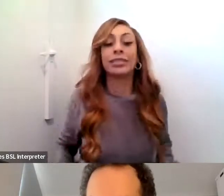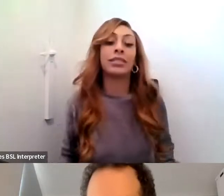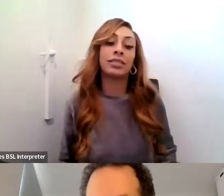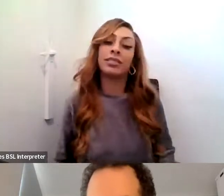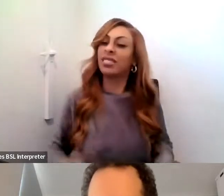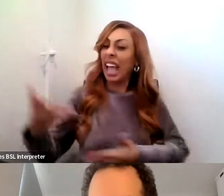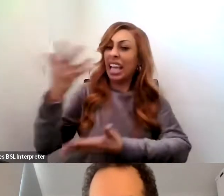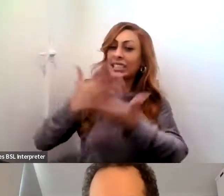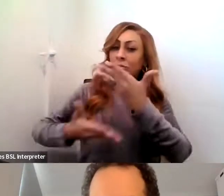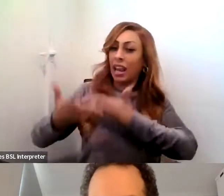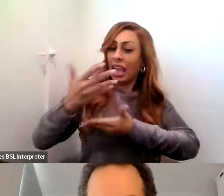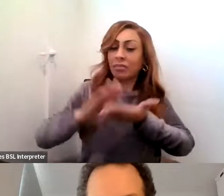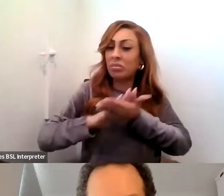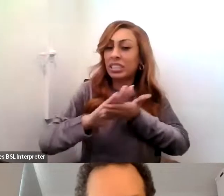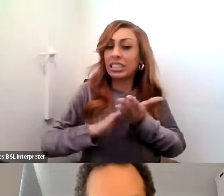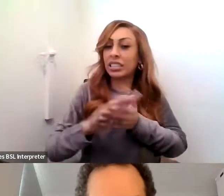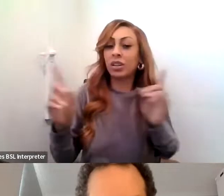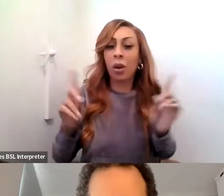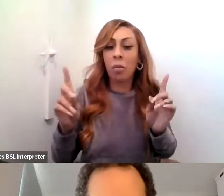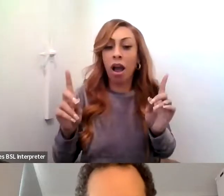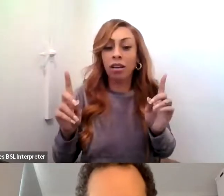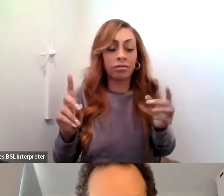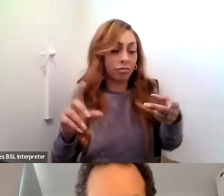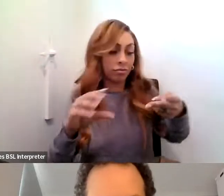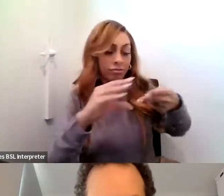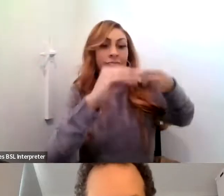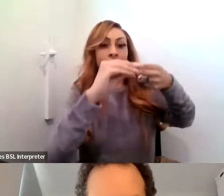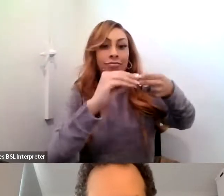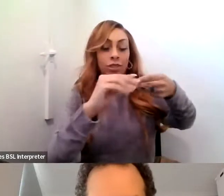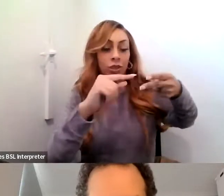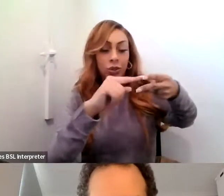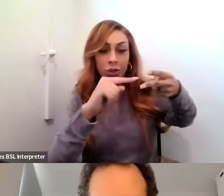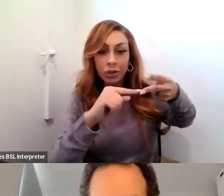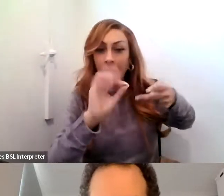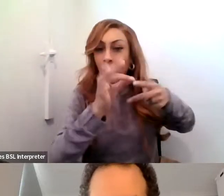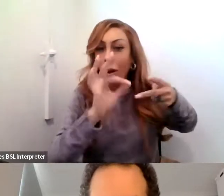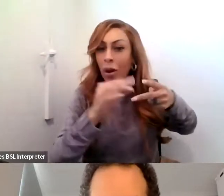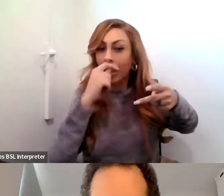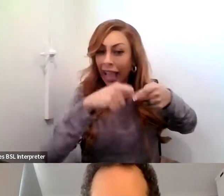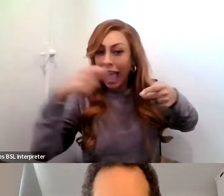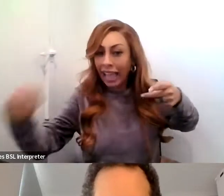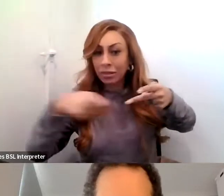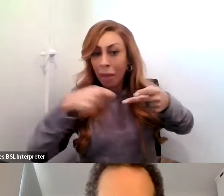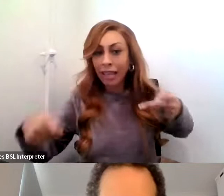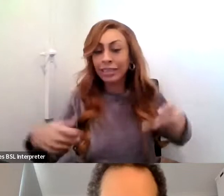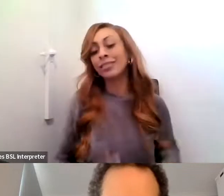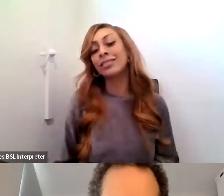I am conscious it was a very succinct point, but if I can ask you to expand upon that a little bit, if you had any further thoughts?